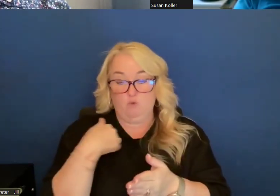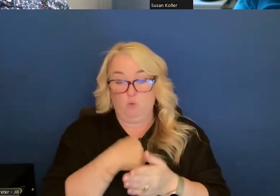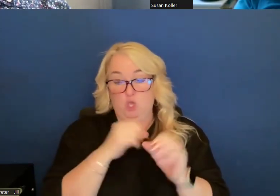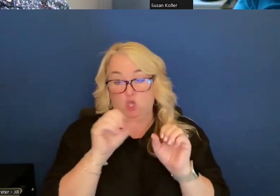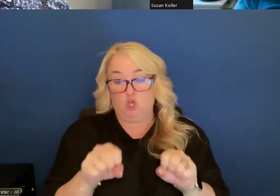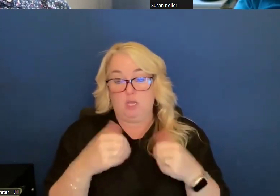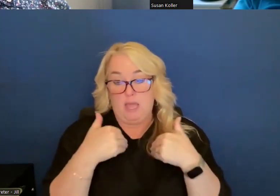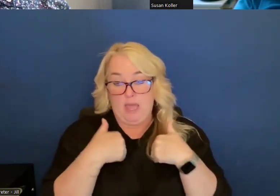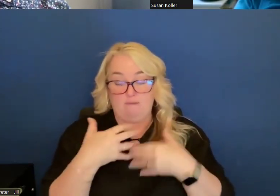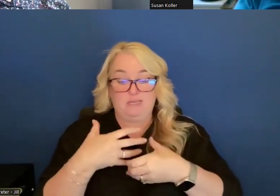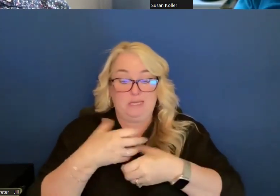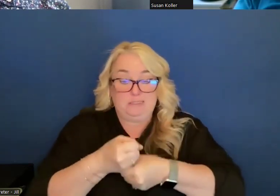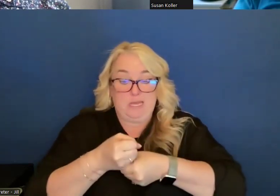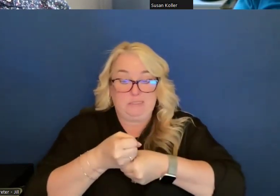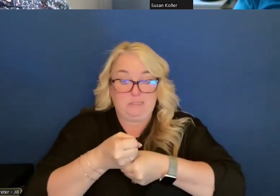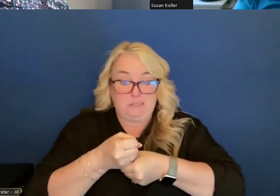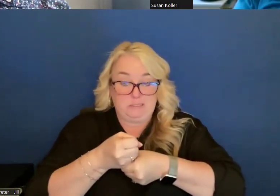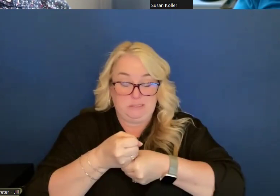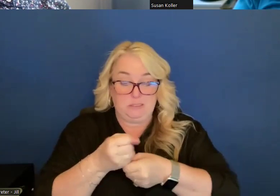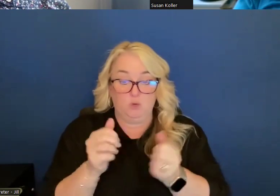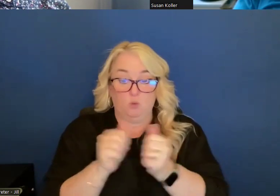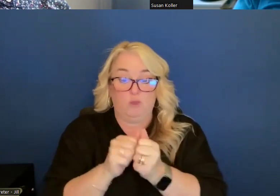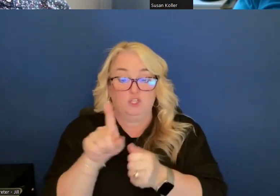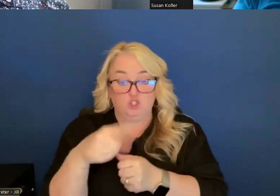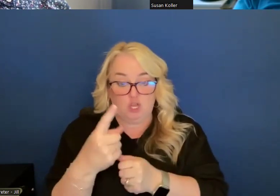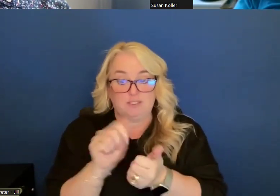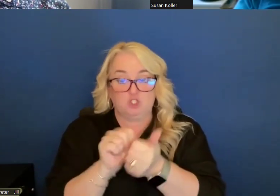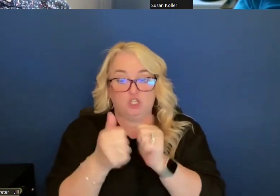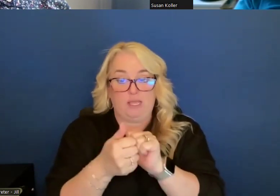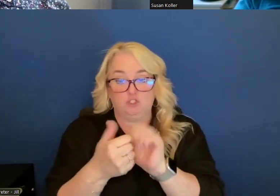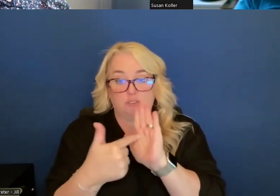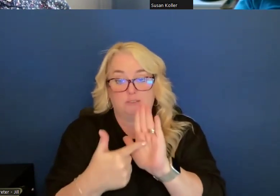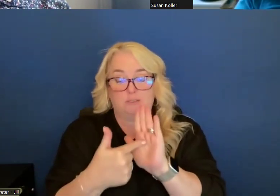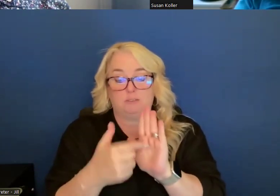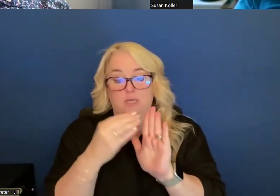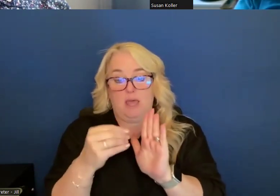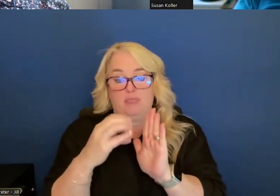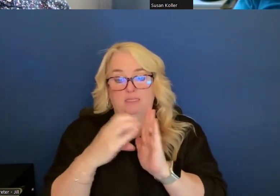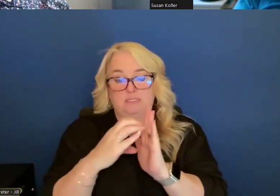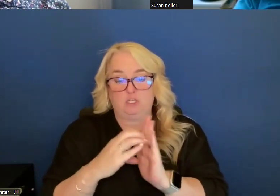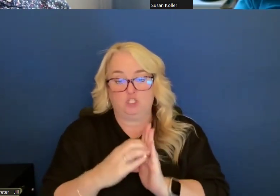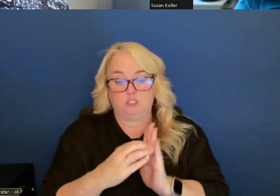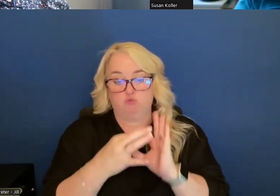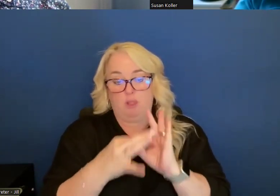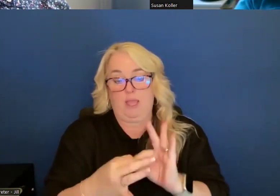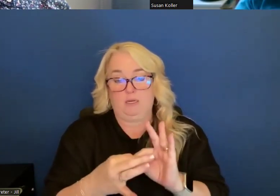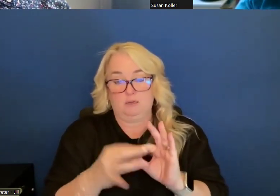condensed guide with just the changes and the sections those relate to. If that makes any sense?